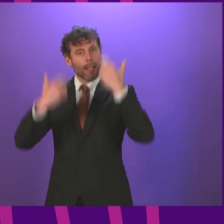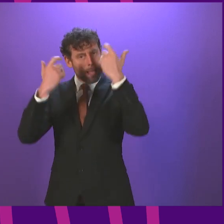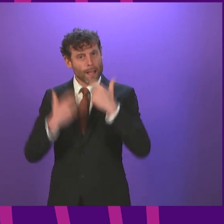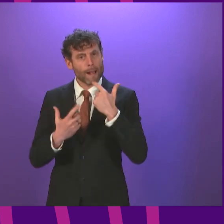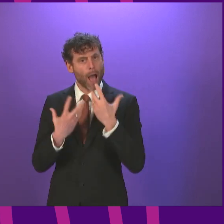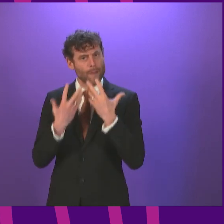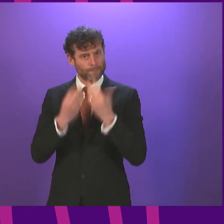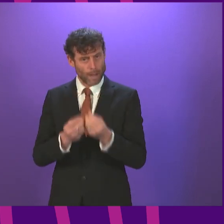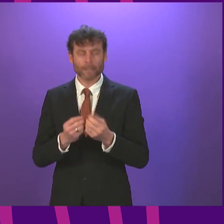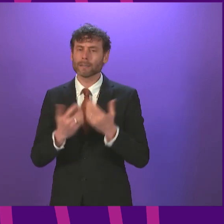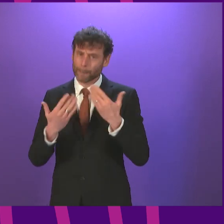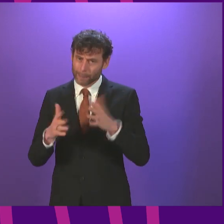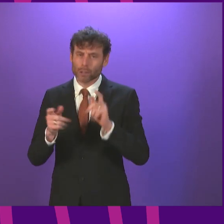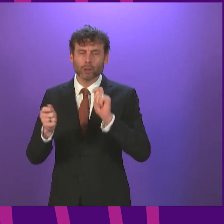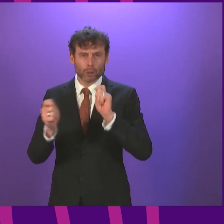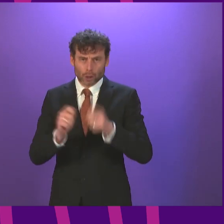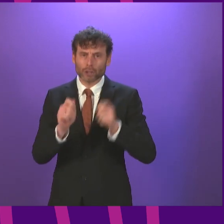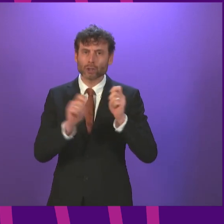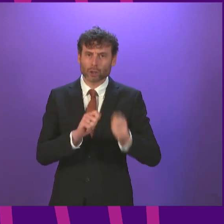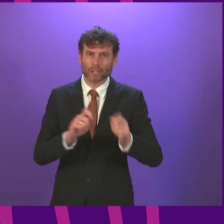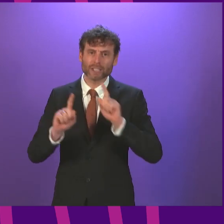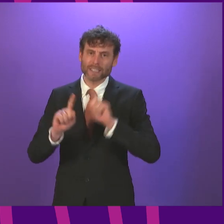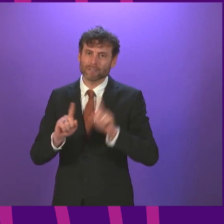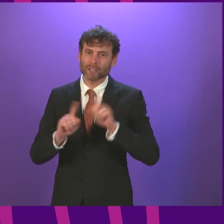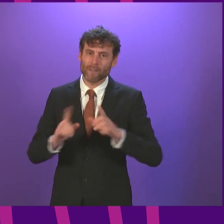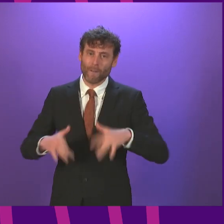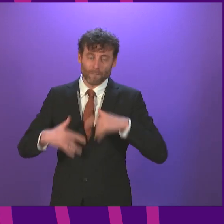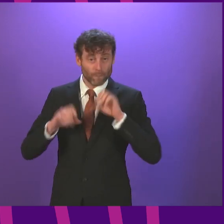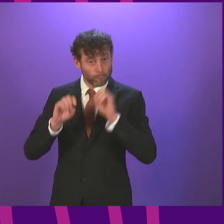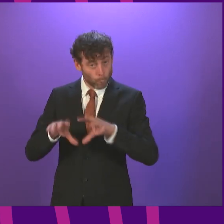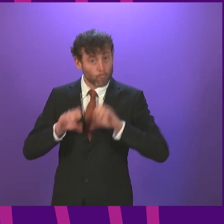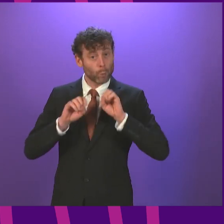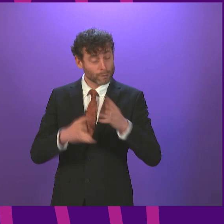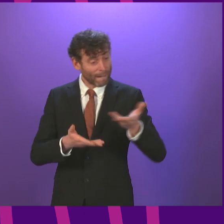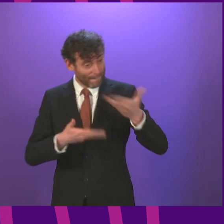review. It sets out very clearly the error that was made by the Scottish Government and